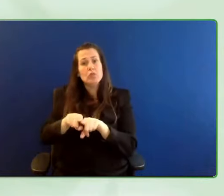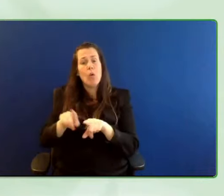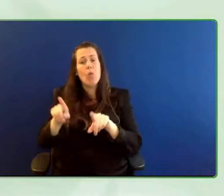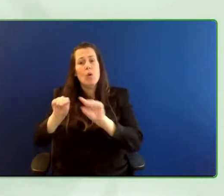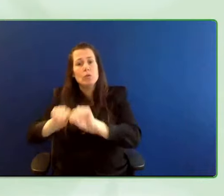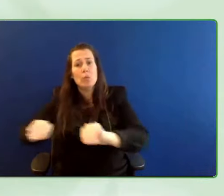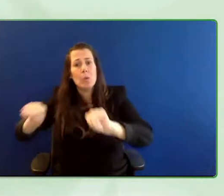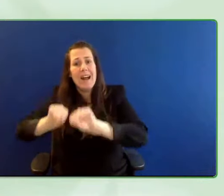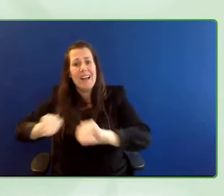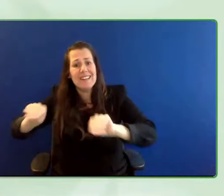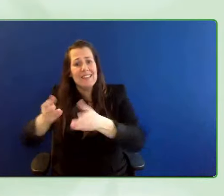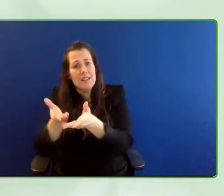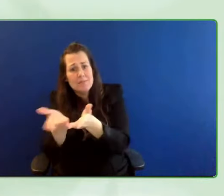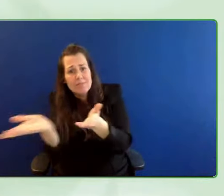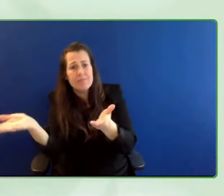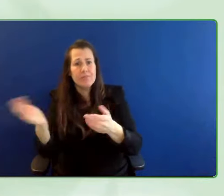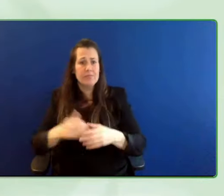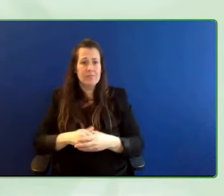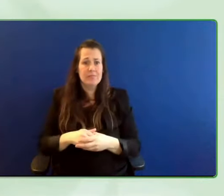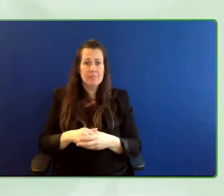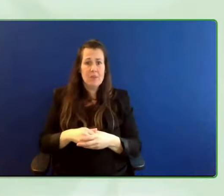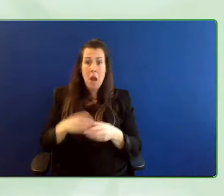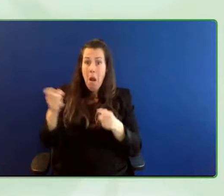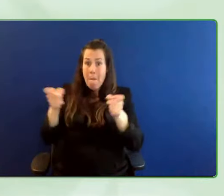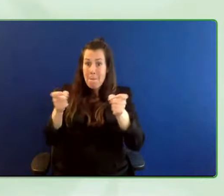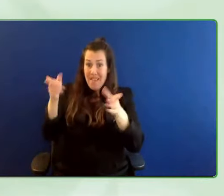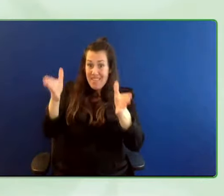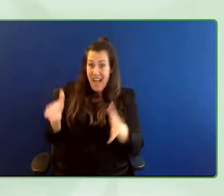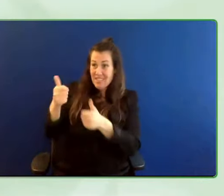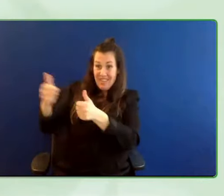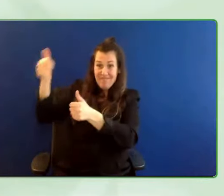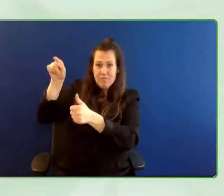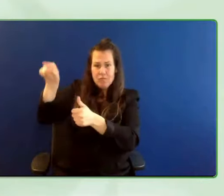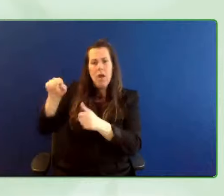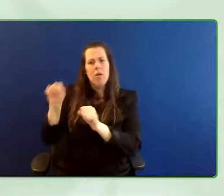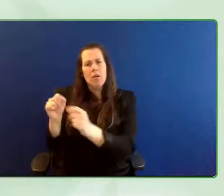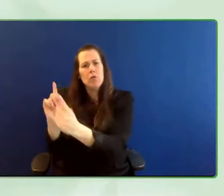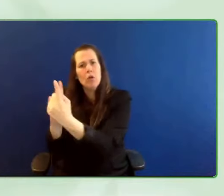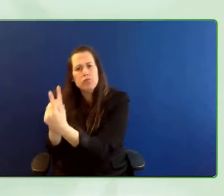building a culture instead of our company that is supportive of caregivers.